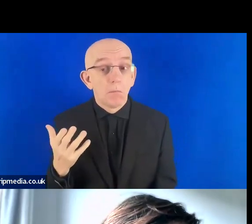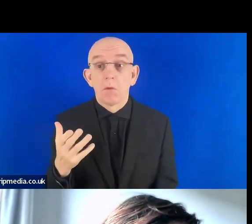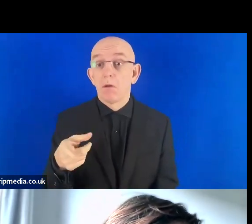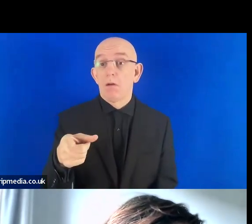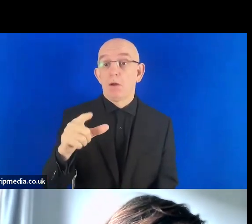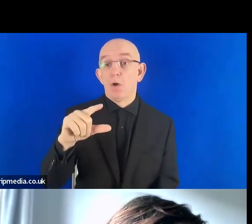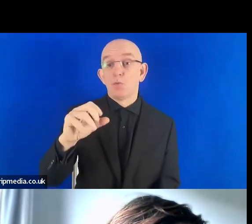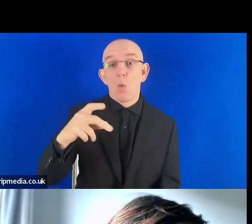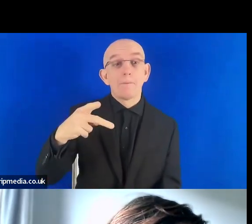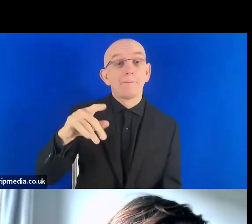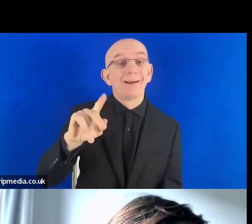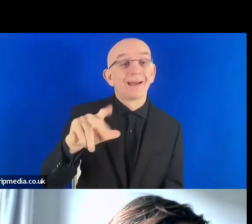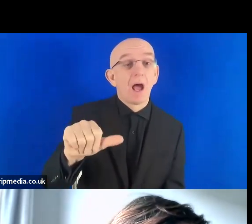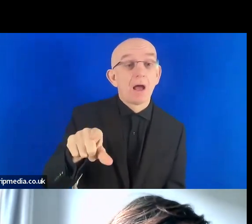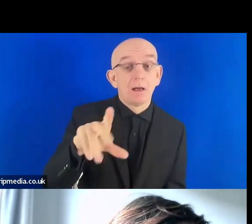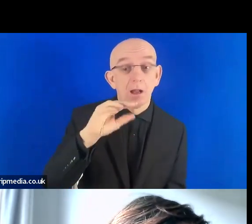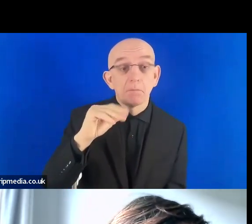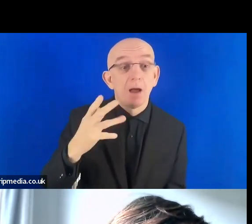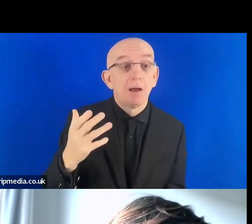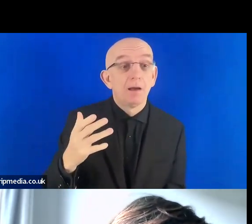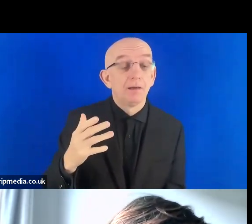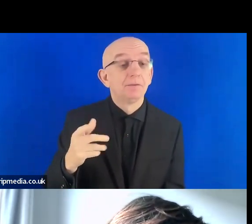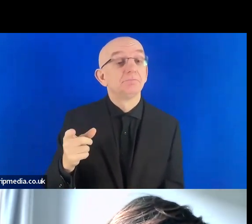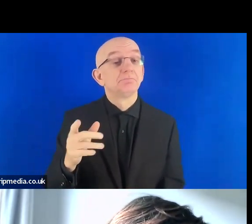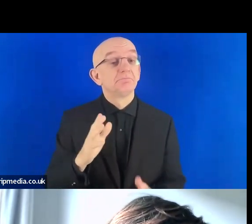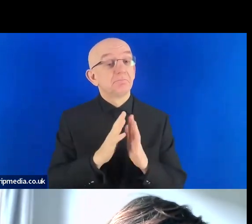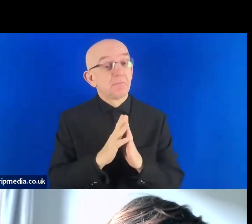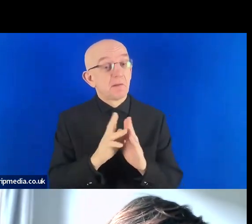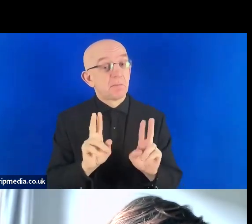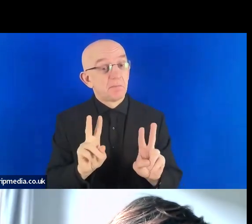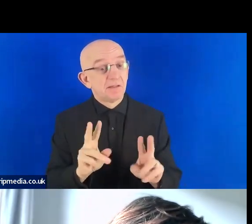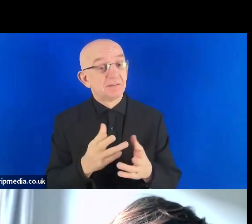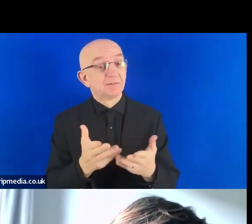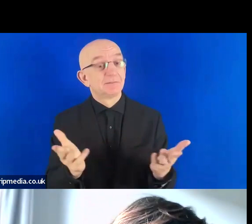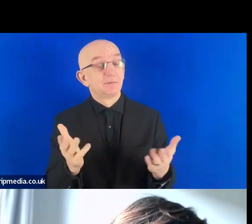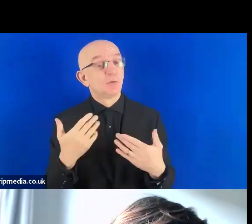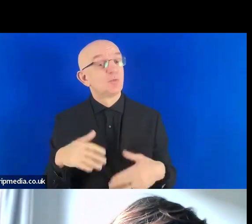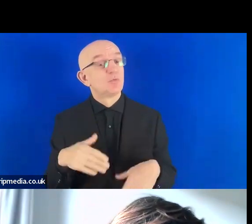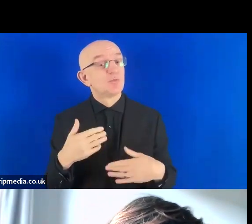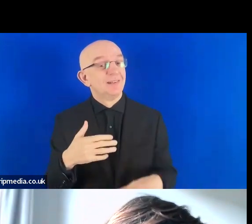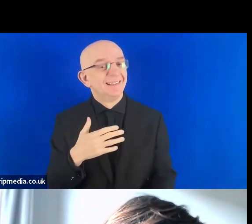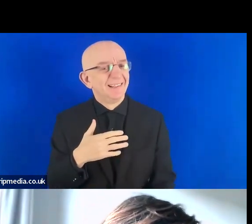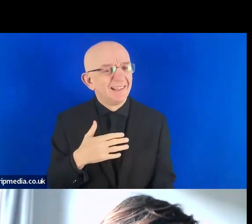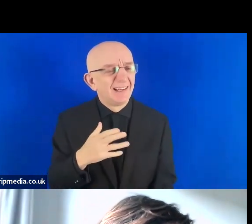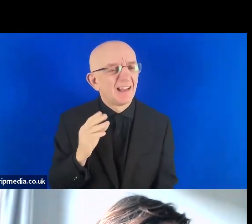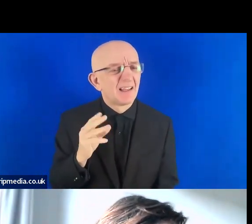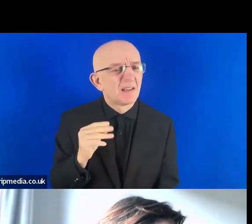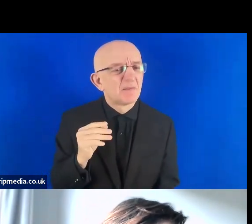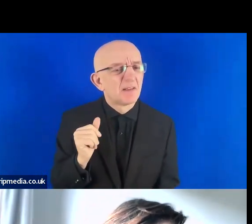Uncle. Remember hot cocoa key. Okay. Sun. Expression curry home. Mira.